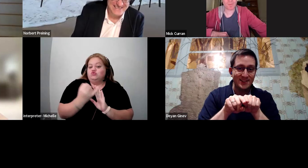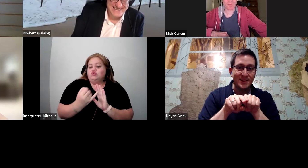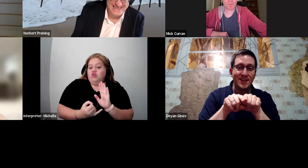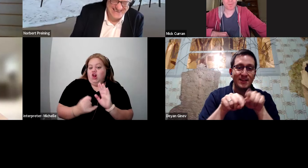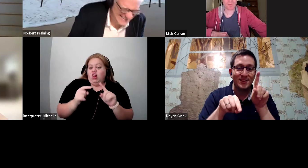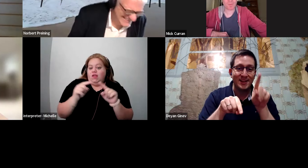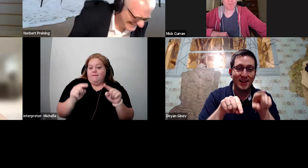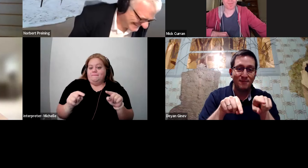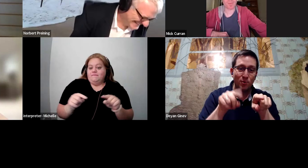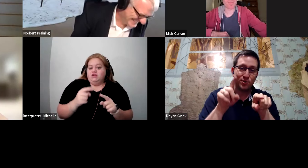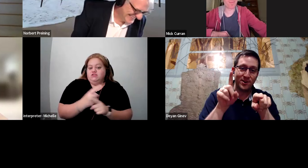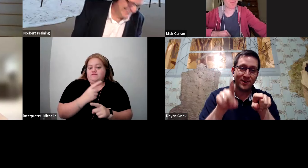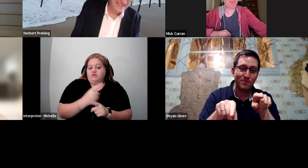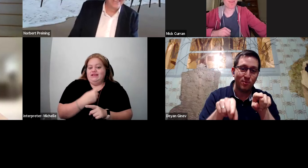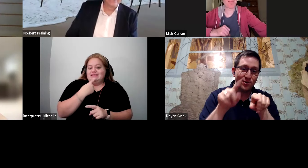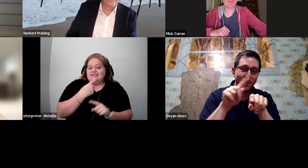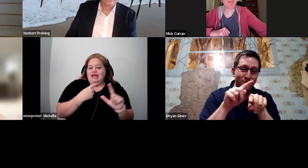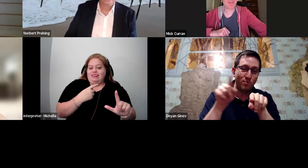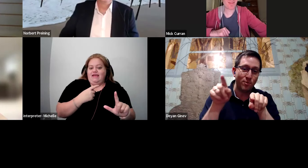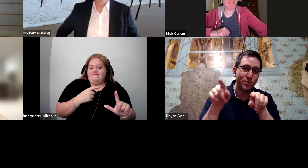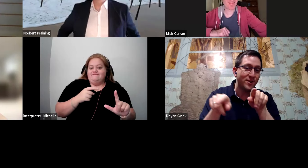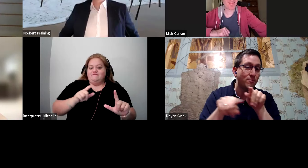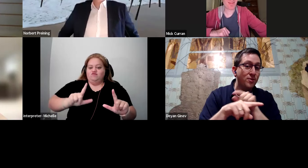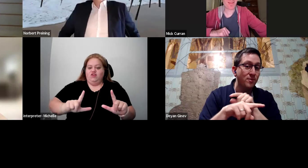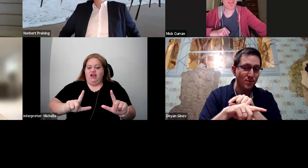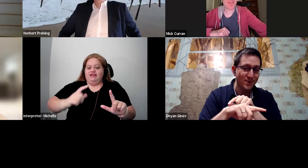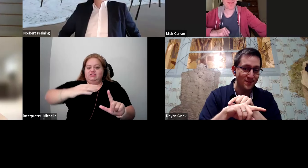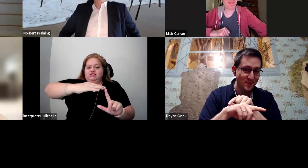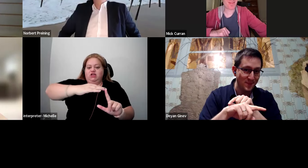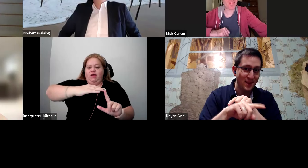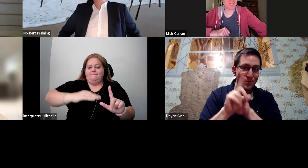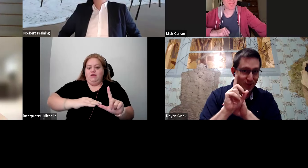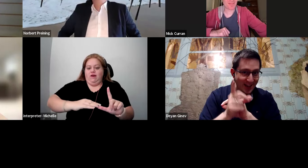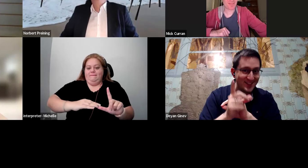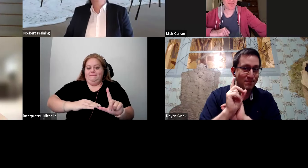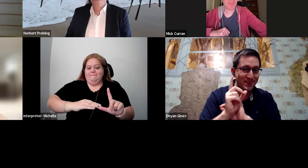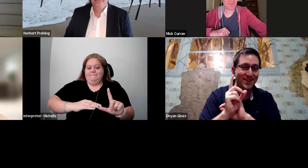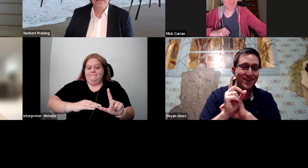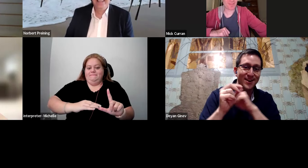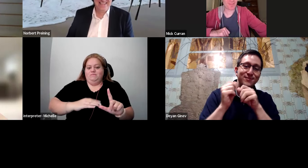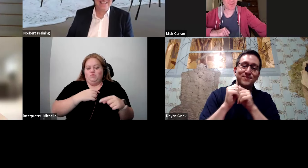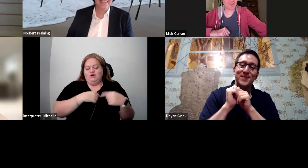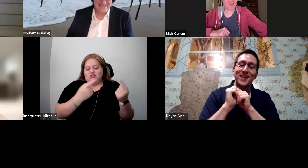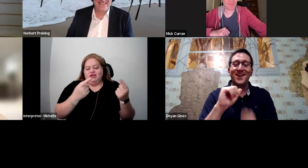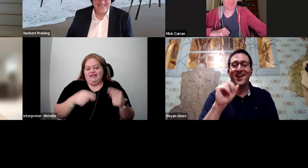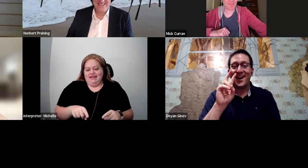and then give it a left border, a right border, a top border, and a bottom border, which has happened in arXiv.